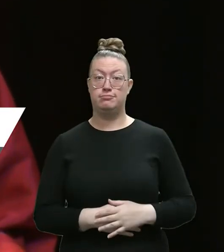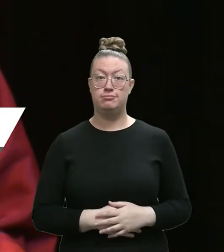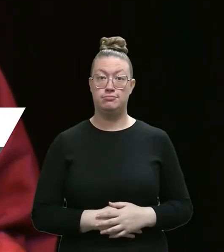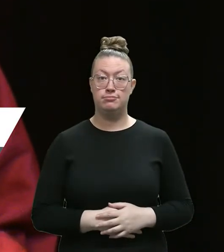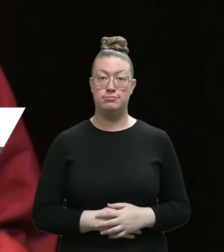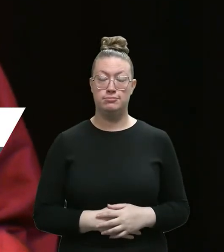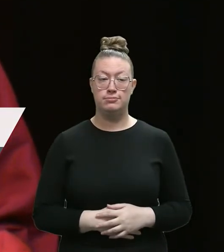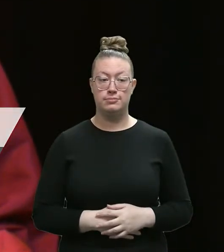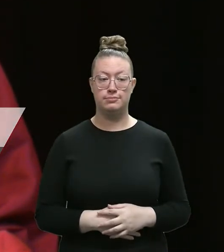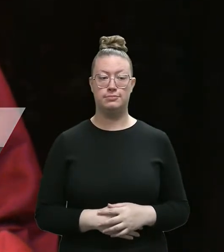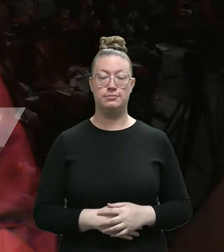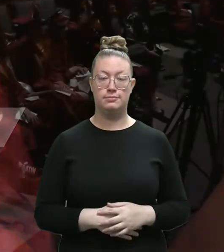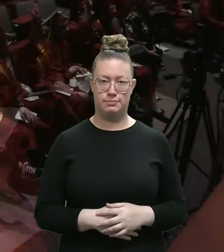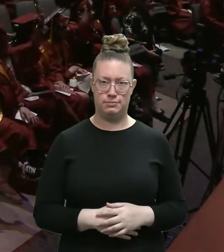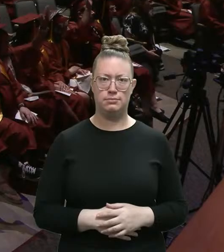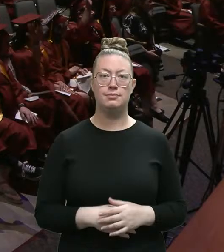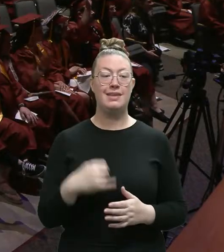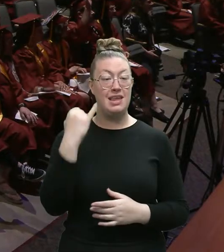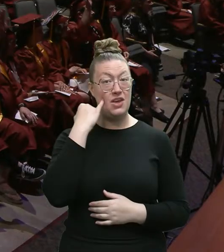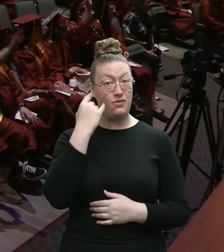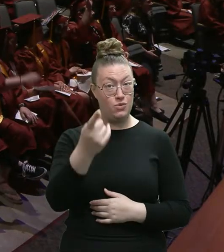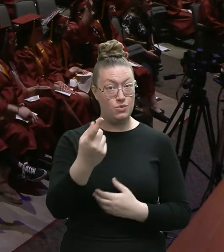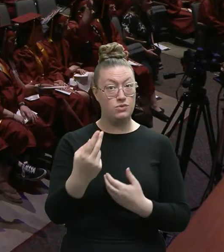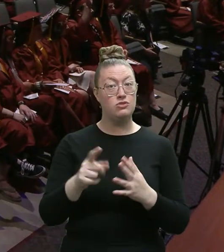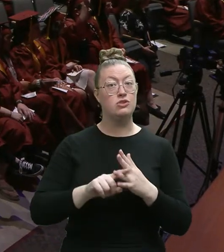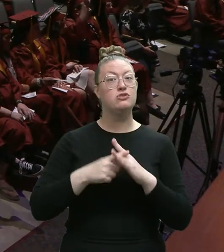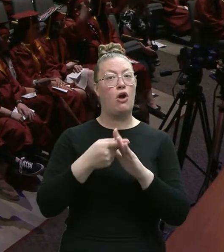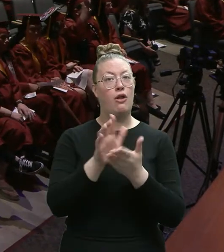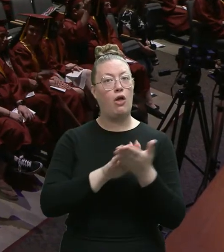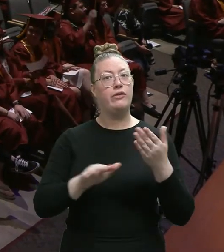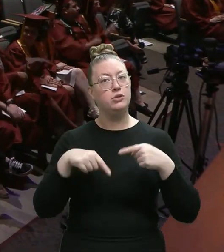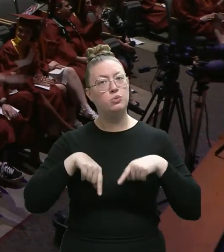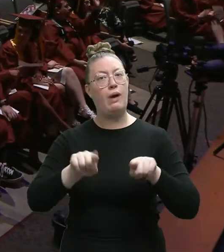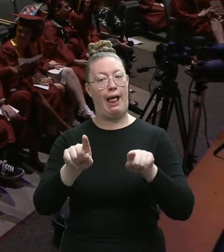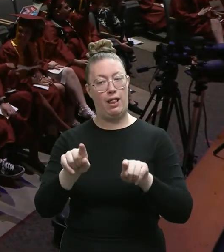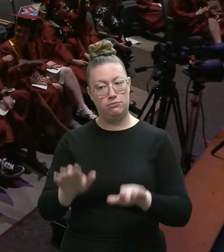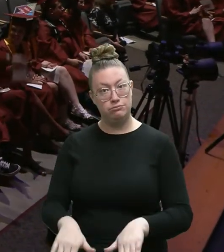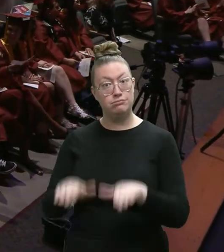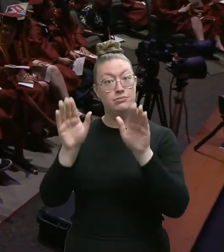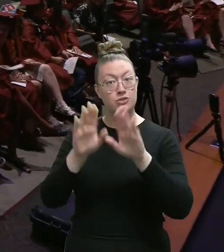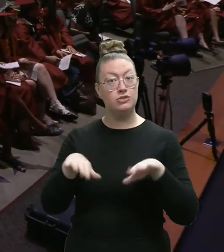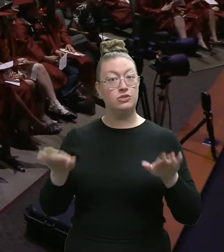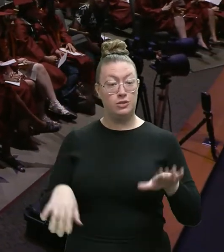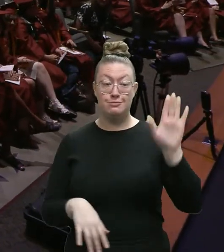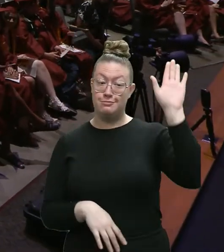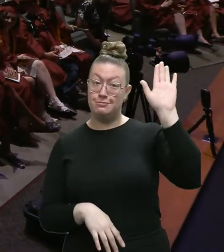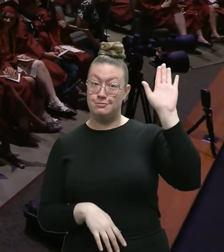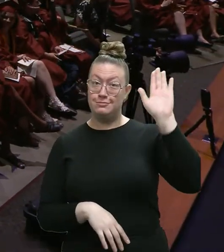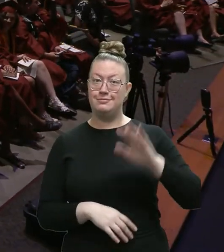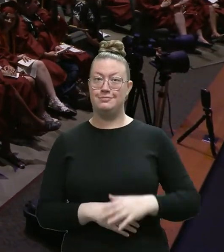Thank you so much.